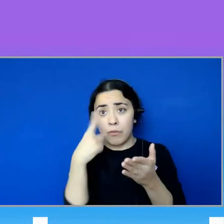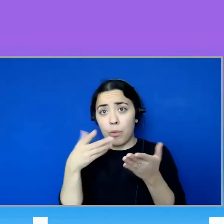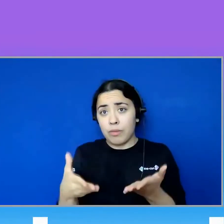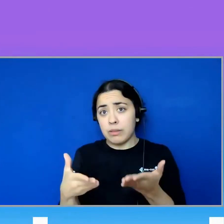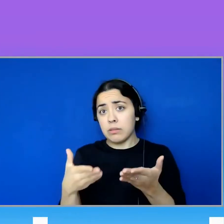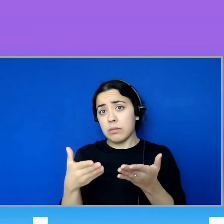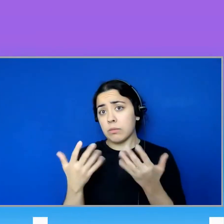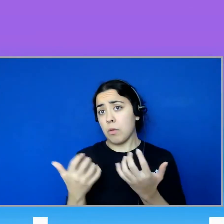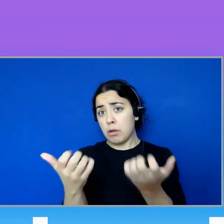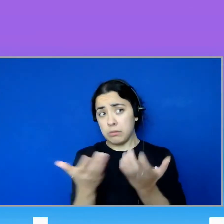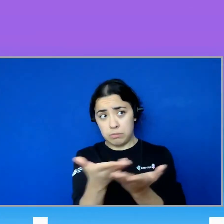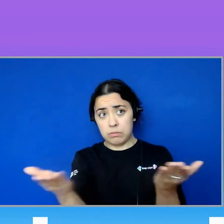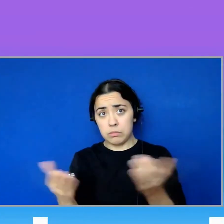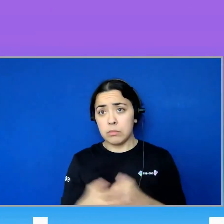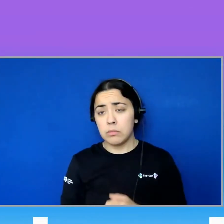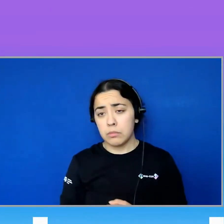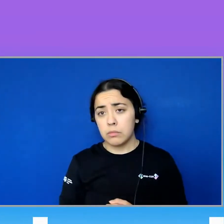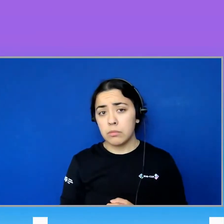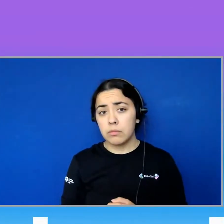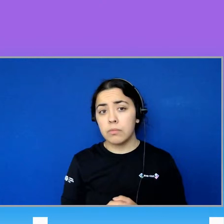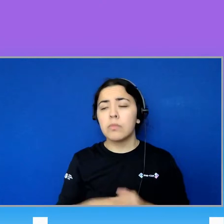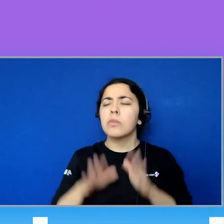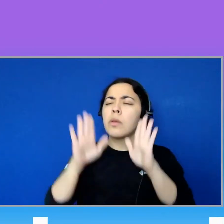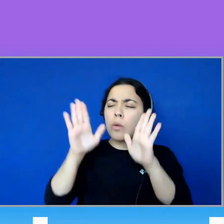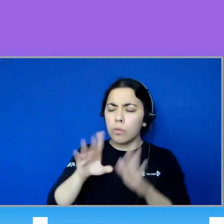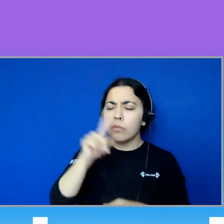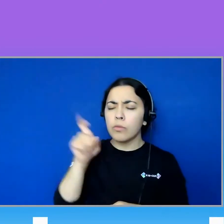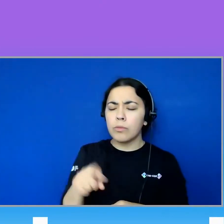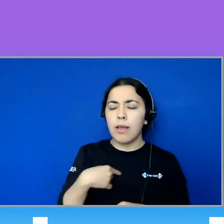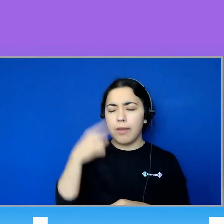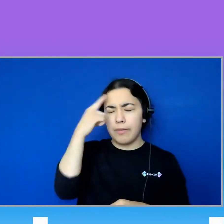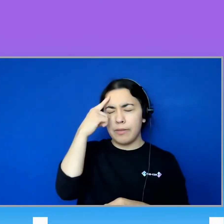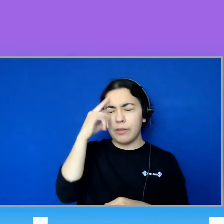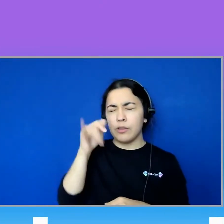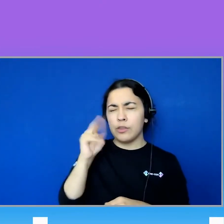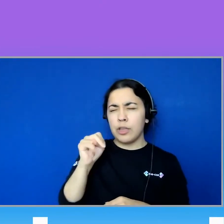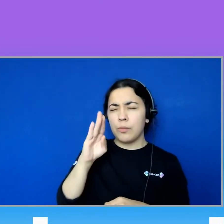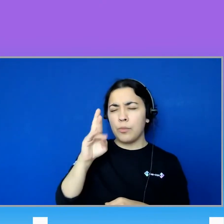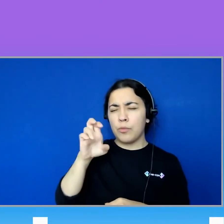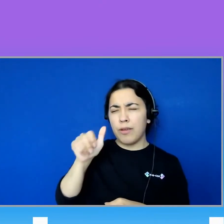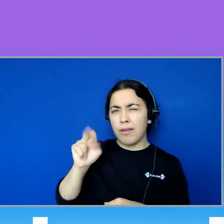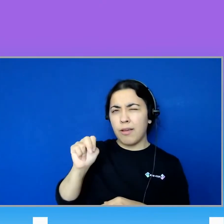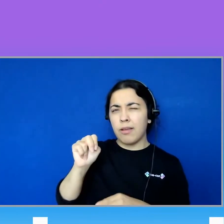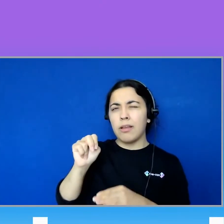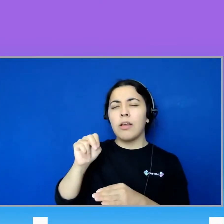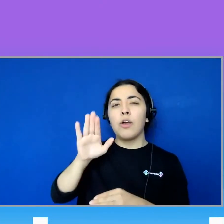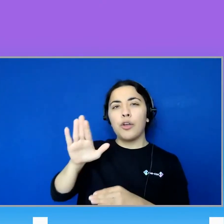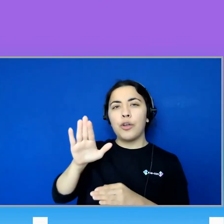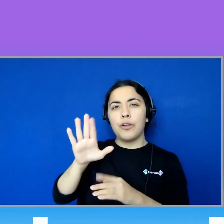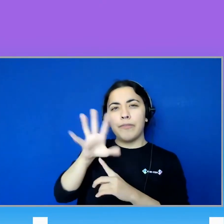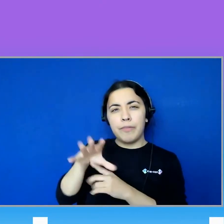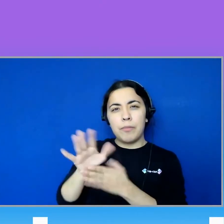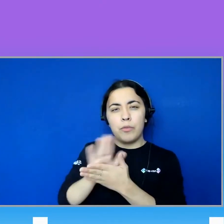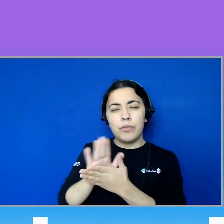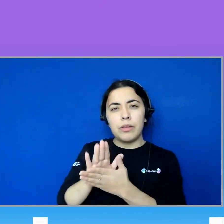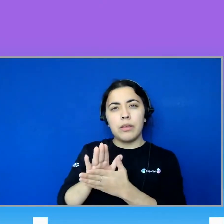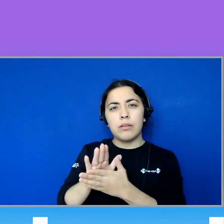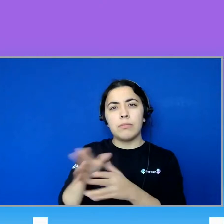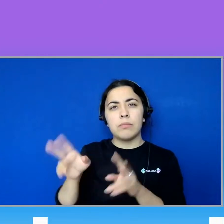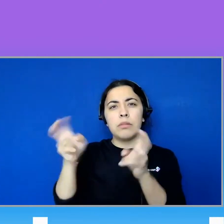Great question. I think back on Jim Bray, his film unrest,